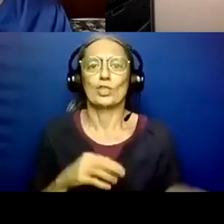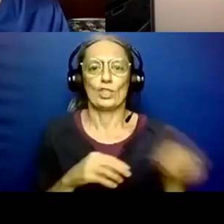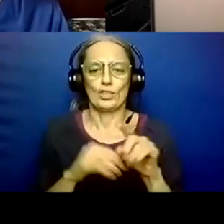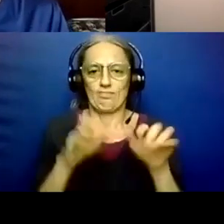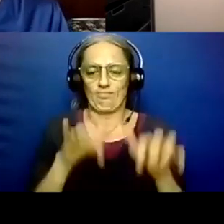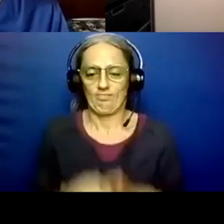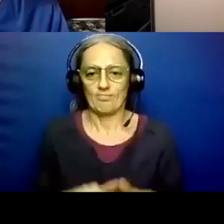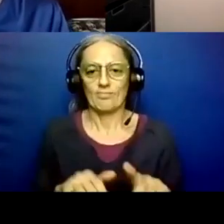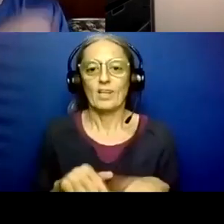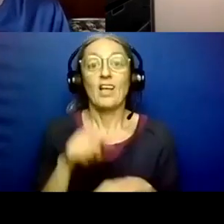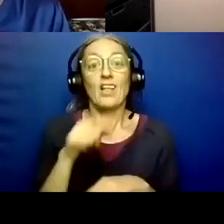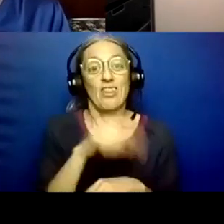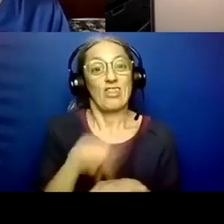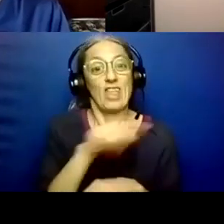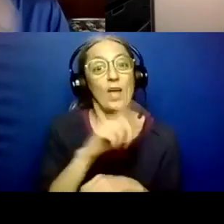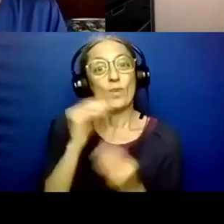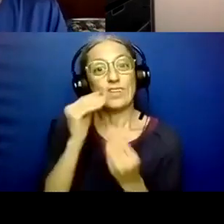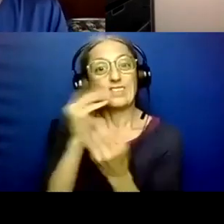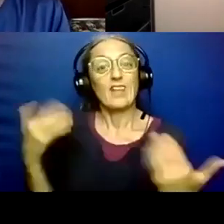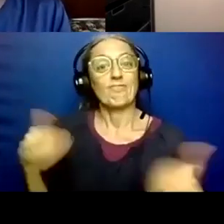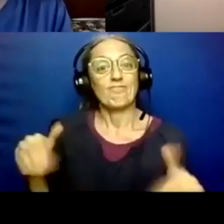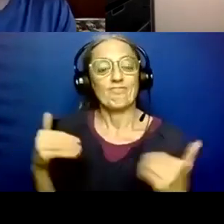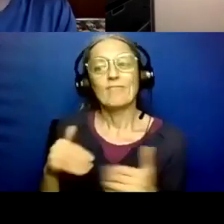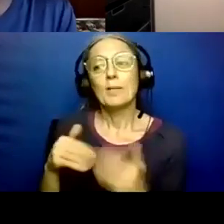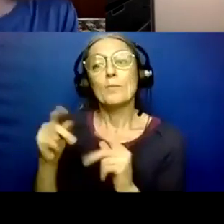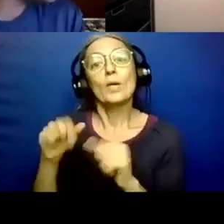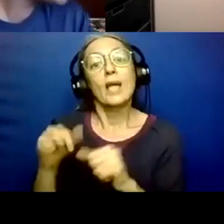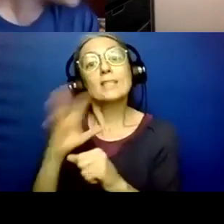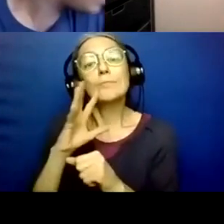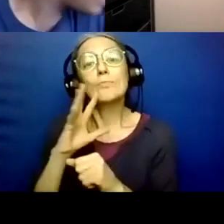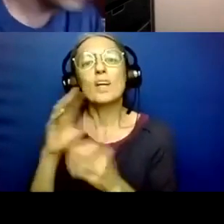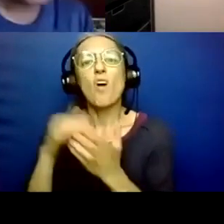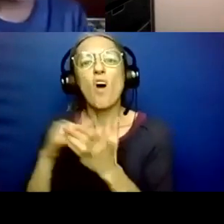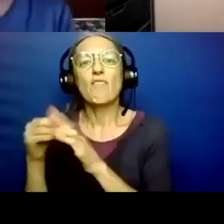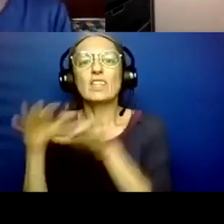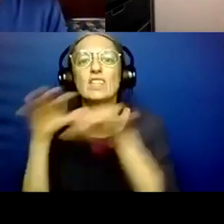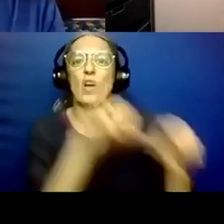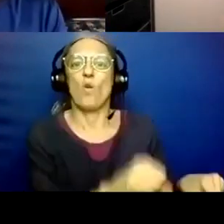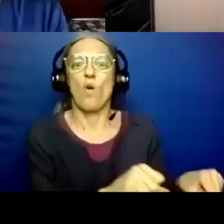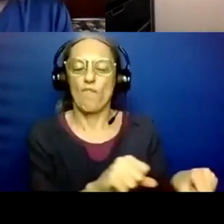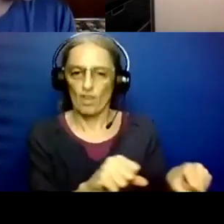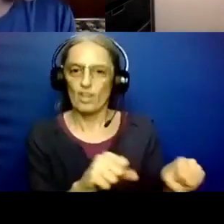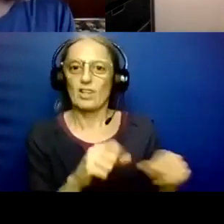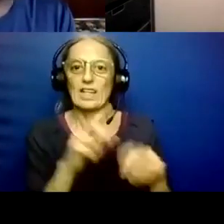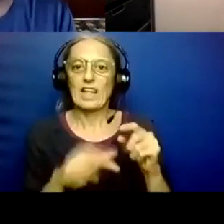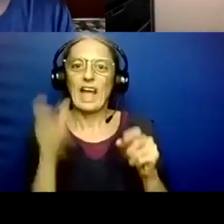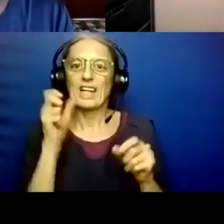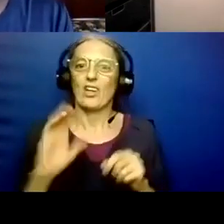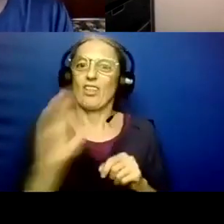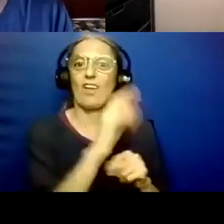drown out the voices of those who cannot. We would like to take this opportunity to respect and elevate the voices that